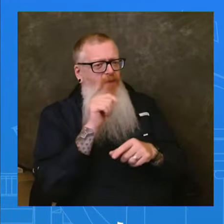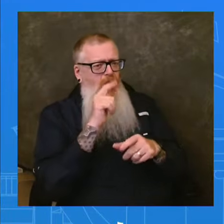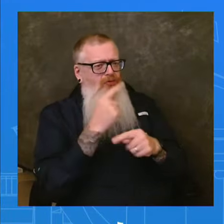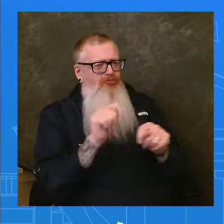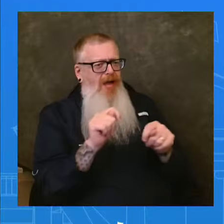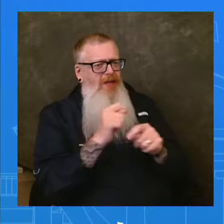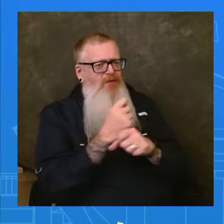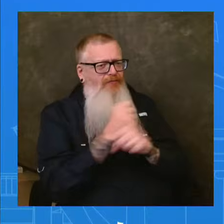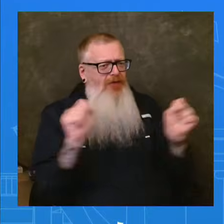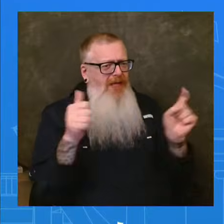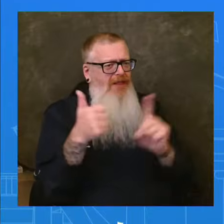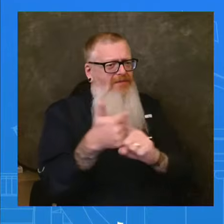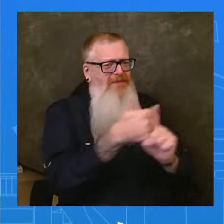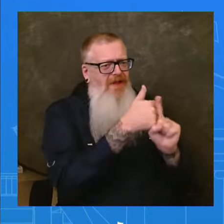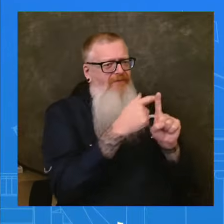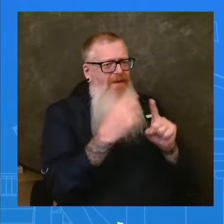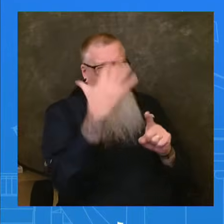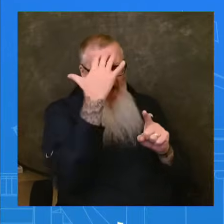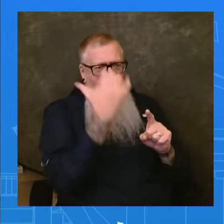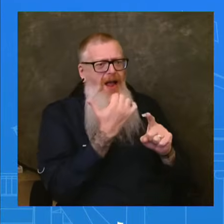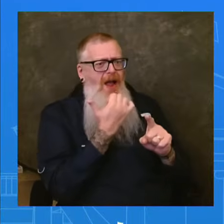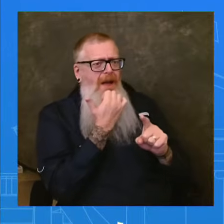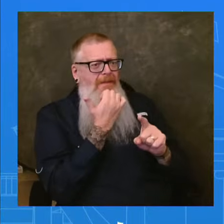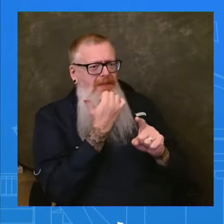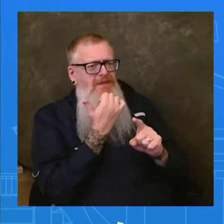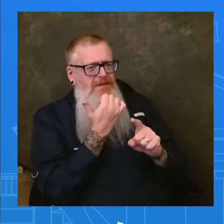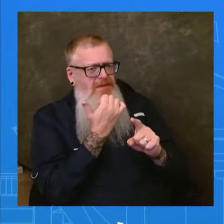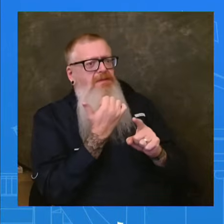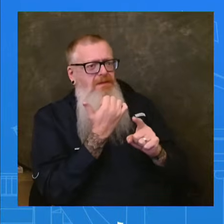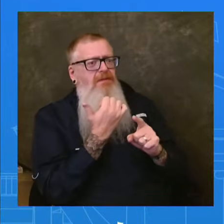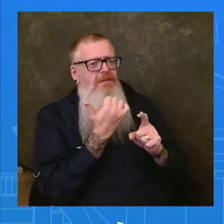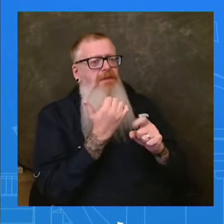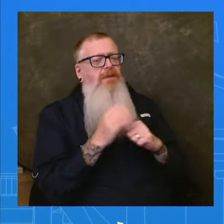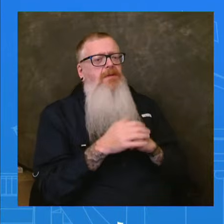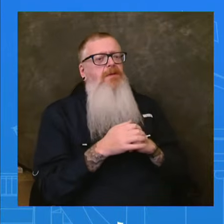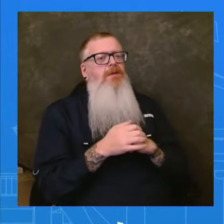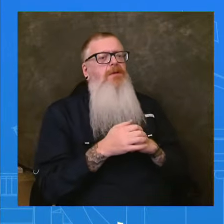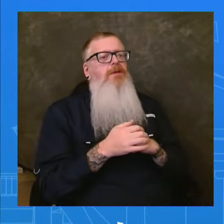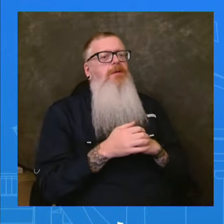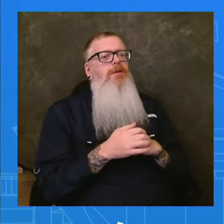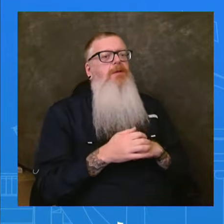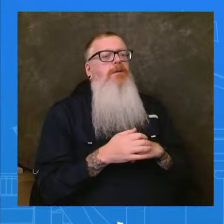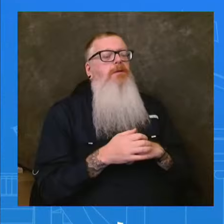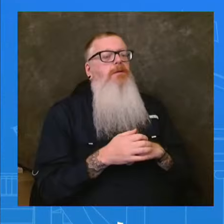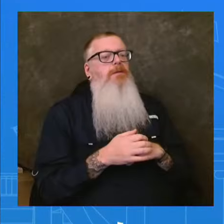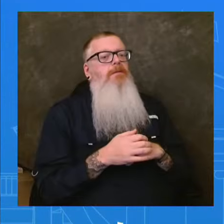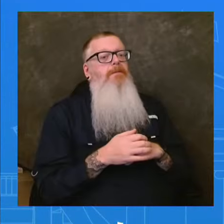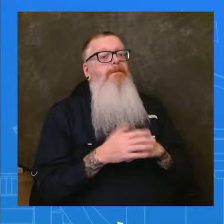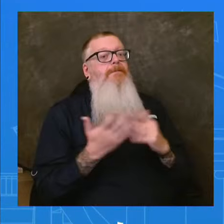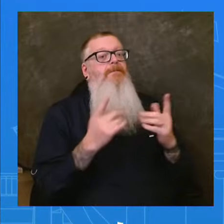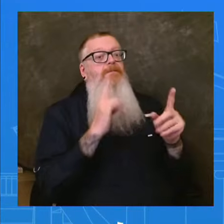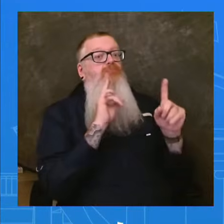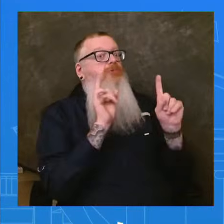they had a productive and honest conversation. But what I will say very clearly about that particular question is we --